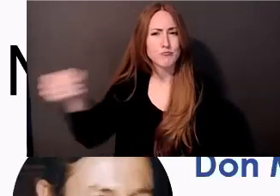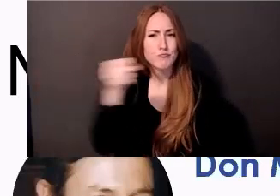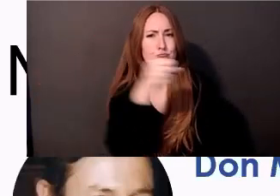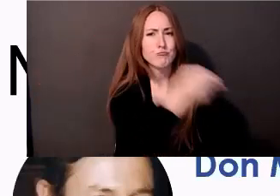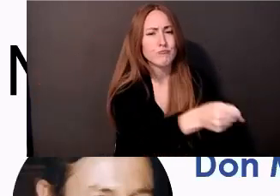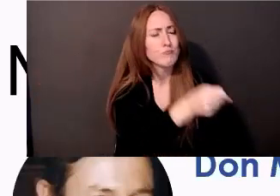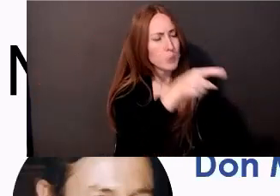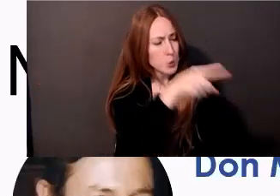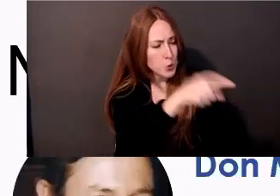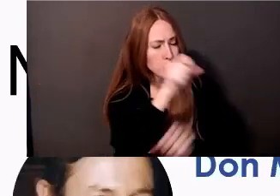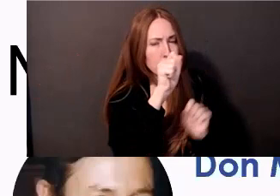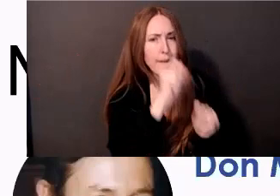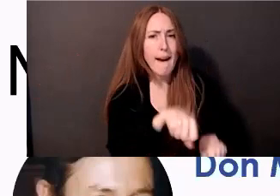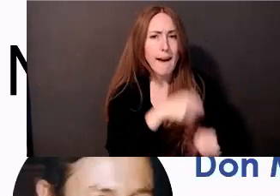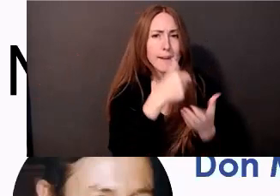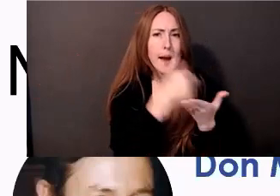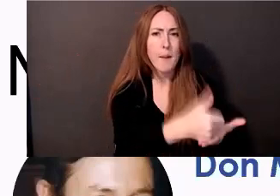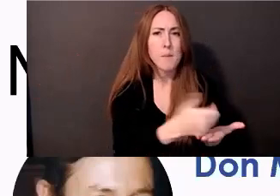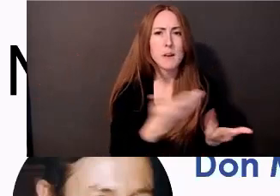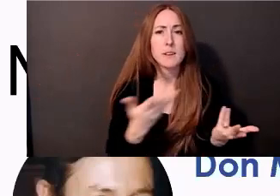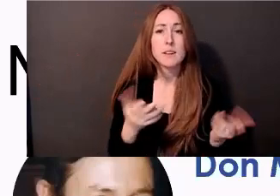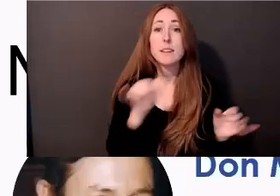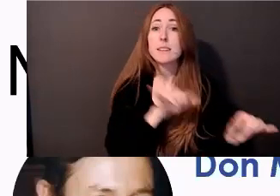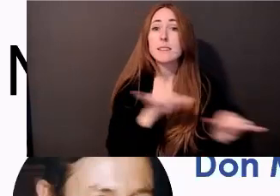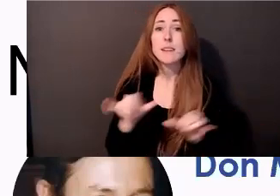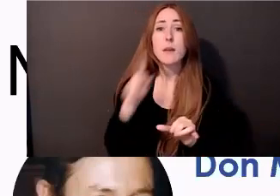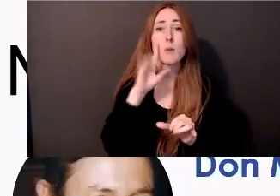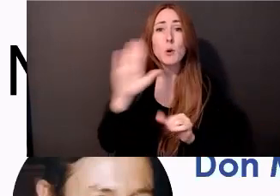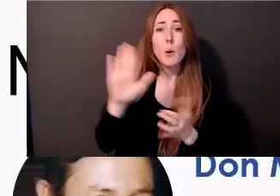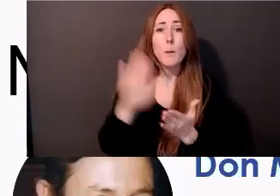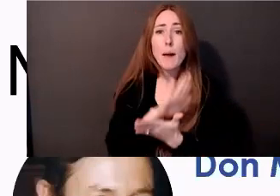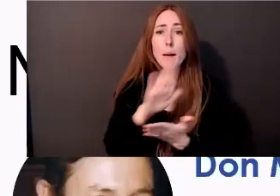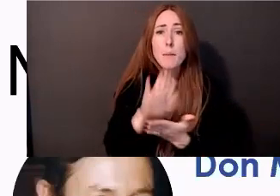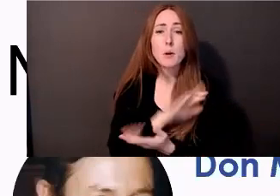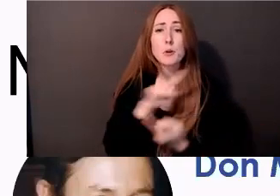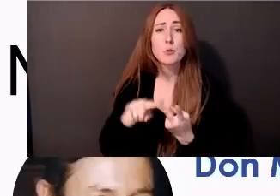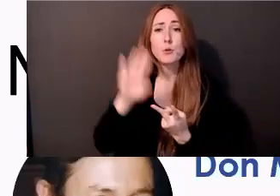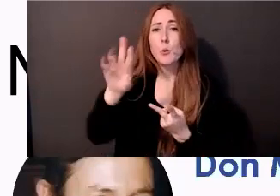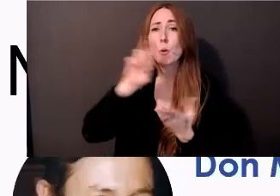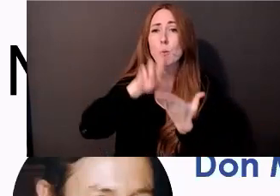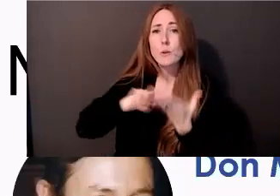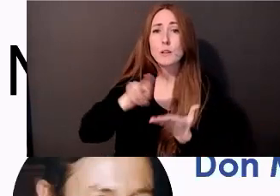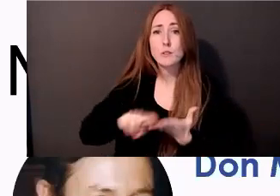Same thing goes for your papers or the research you're doing. Other people getting the word out.